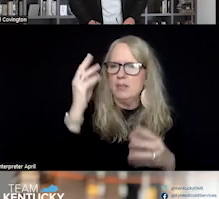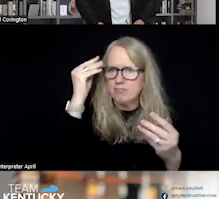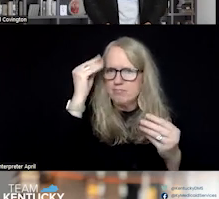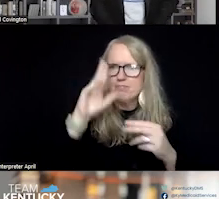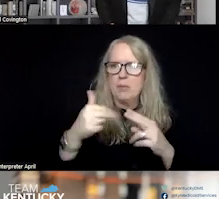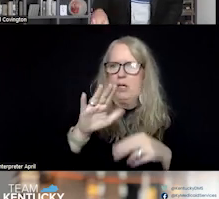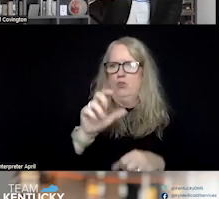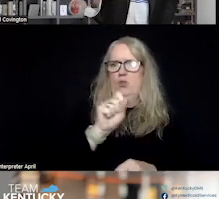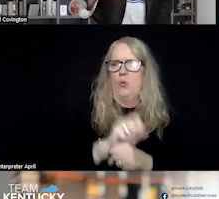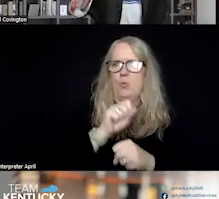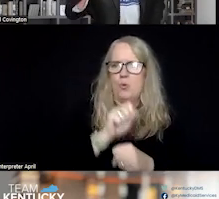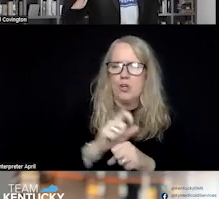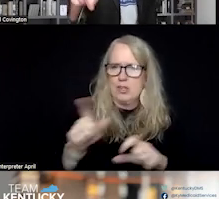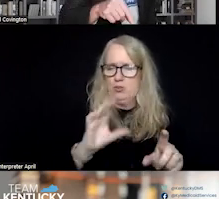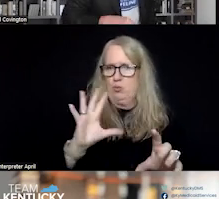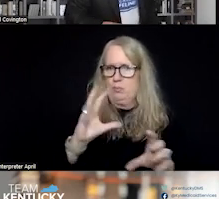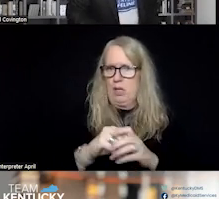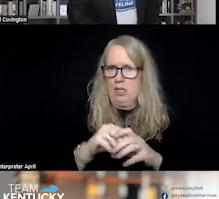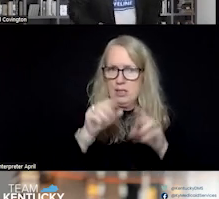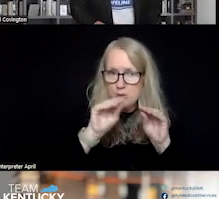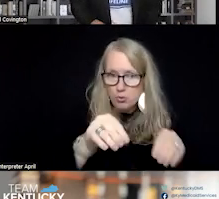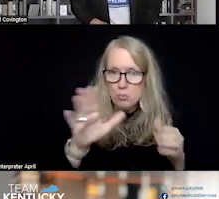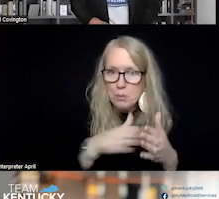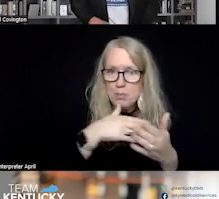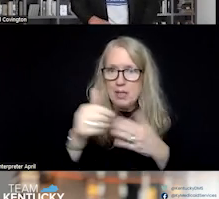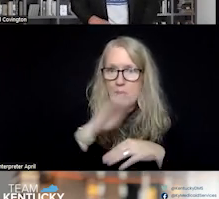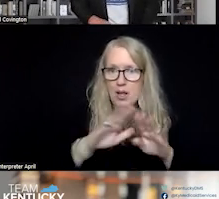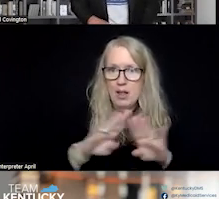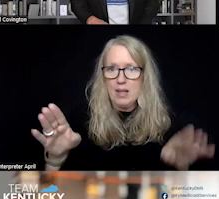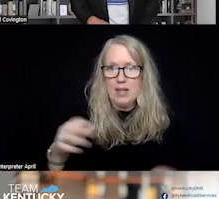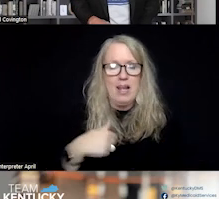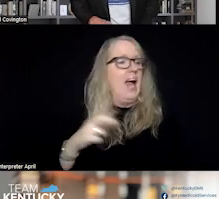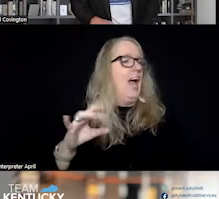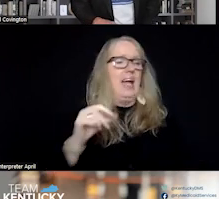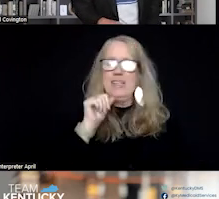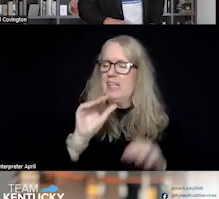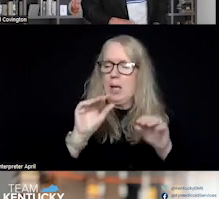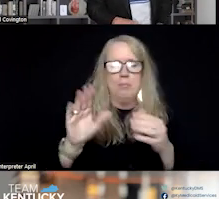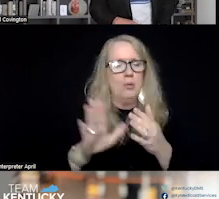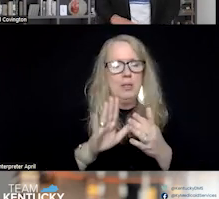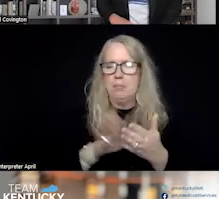THAT YOU DID. DID YOU PUT PAINT ON THIS WALL? >> I DID NOT PUT PAINT ON THE WALL, BUT I